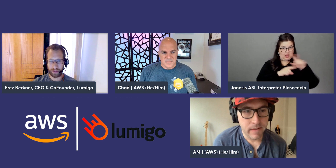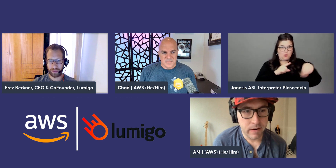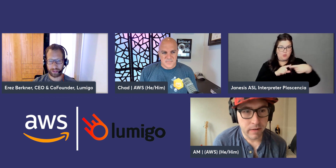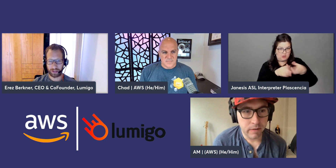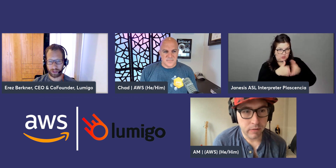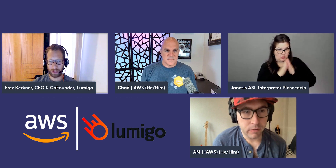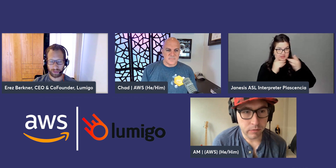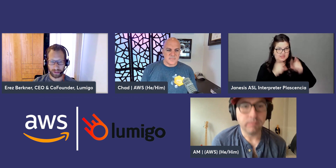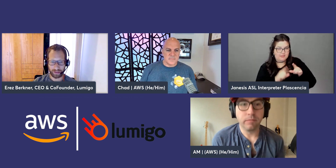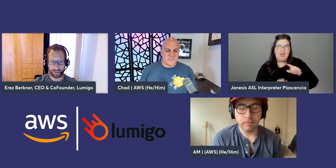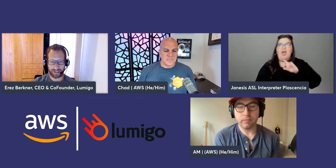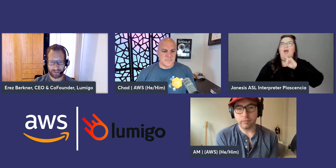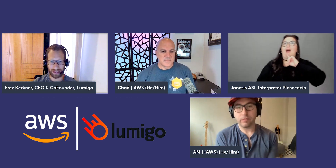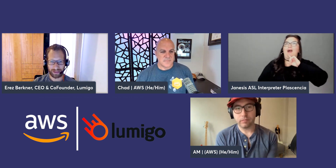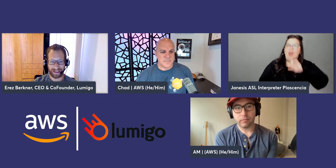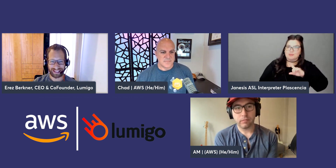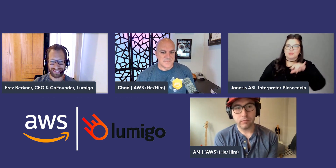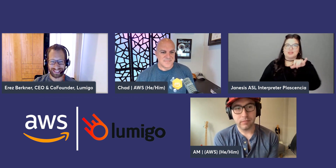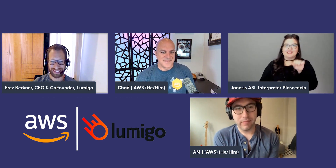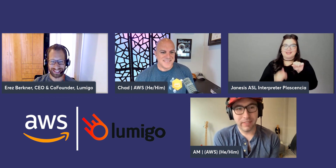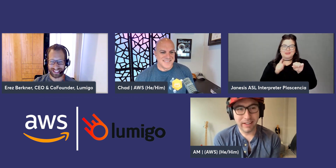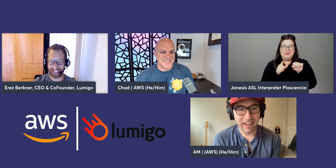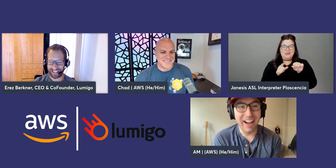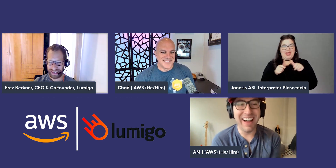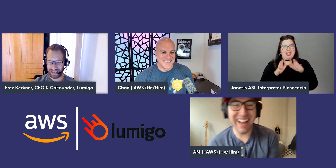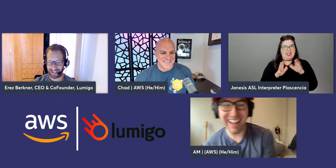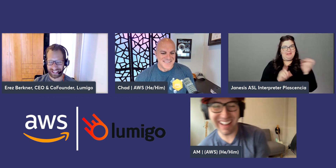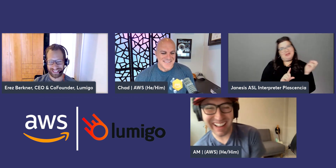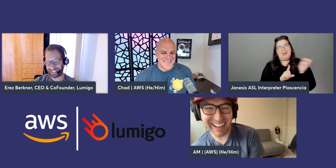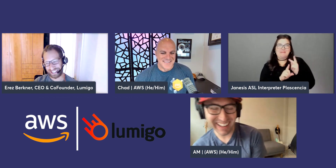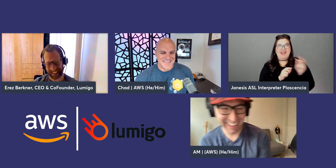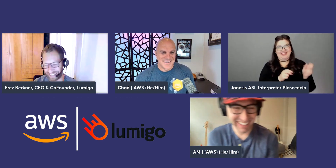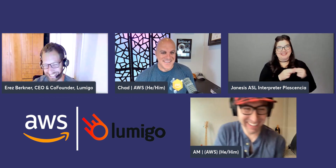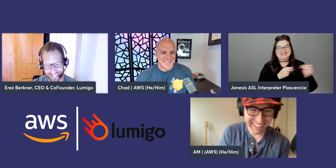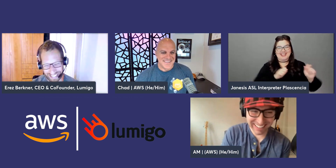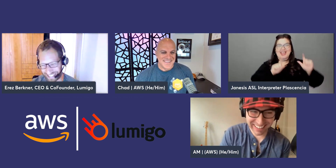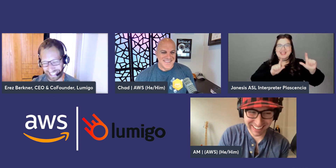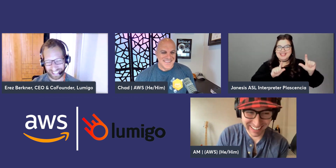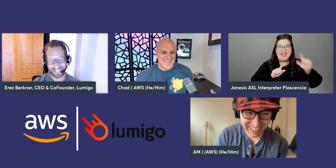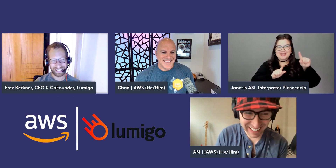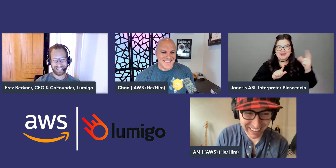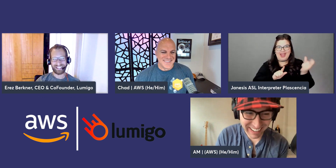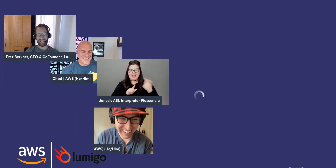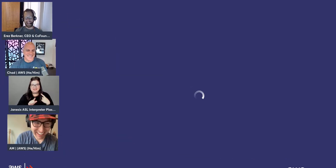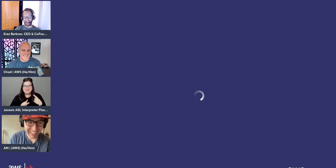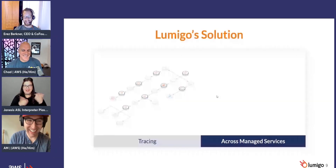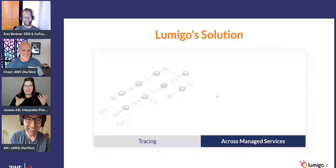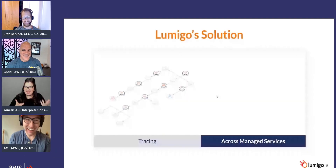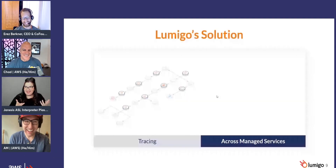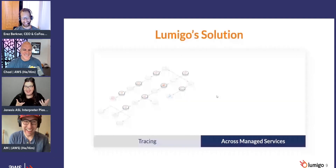Absolutely. You know what, let me get back, because you're asking the hard question,